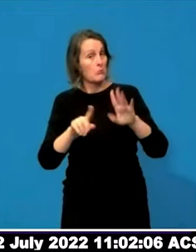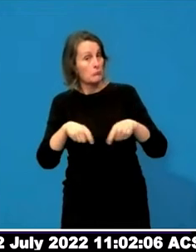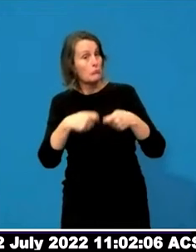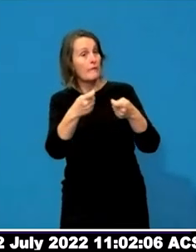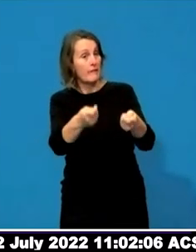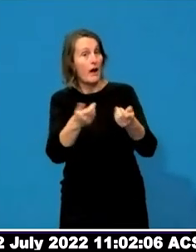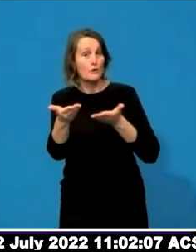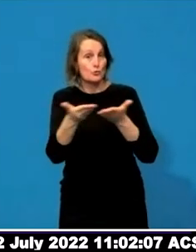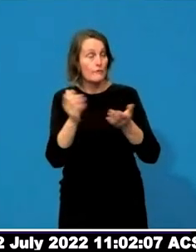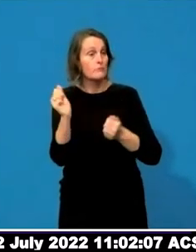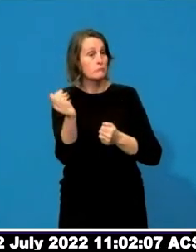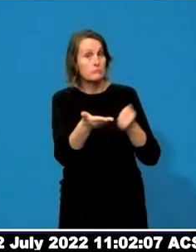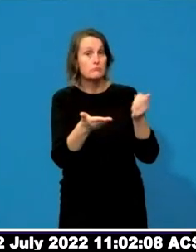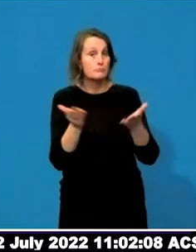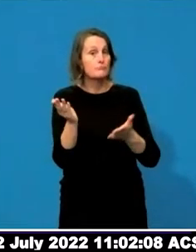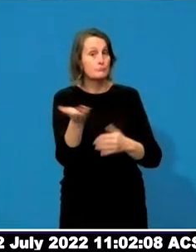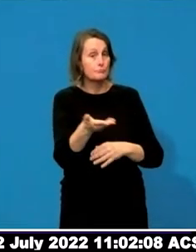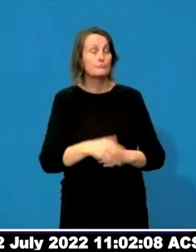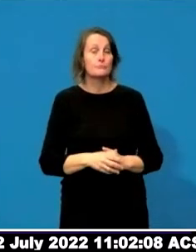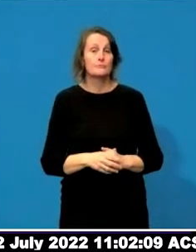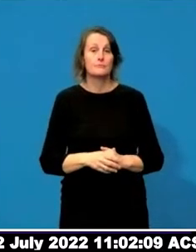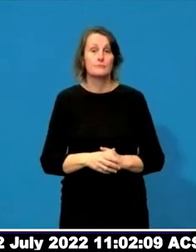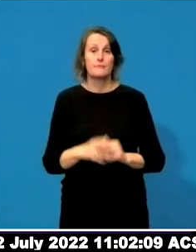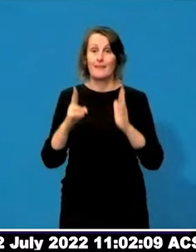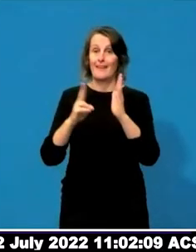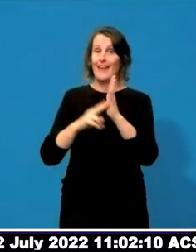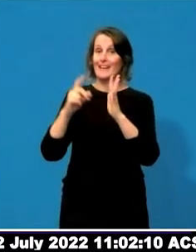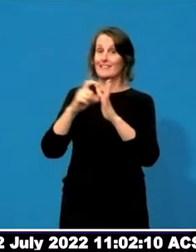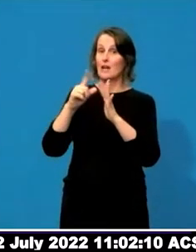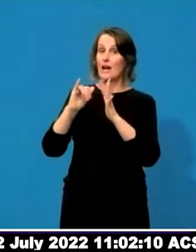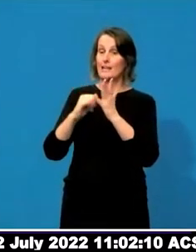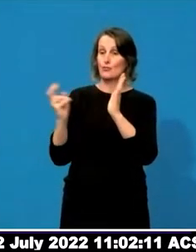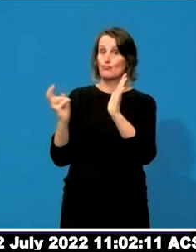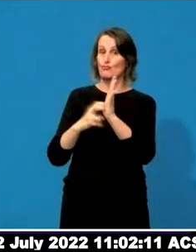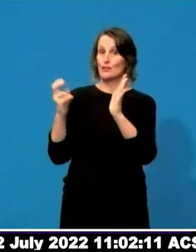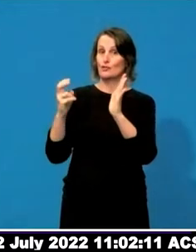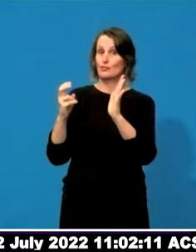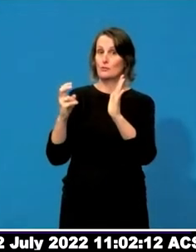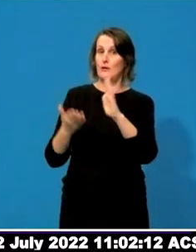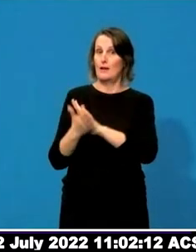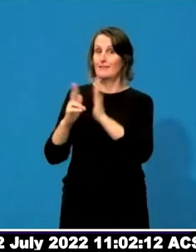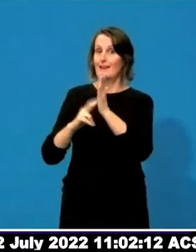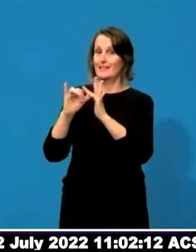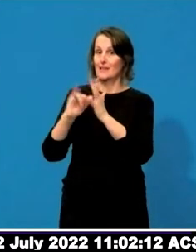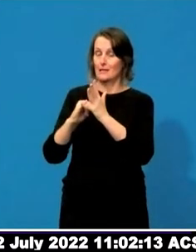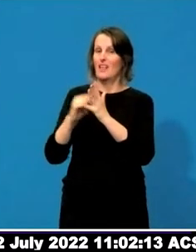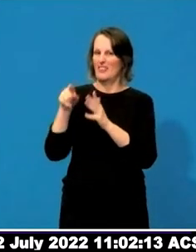There is the complexity of NDIS registration and what NDIS registration entails.